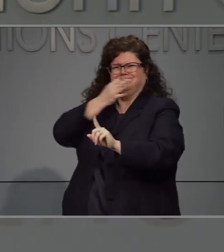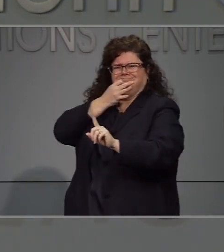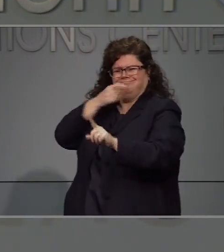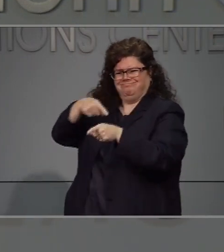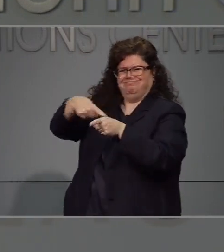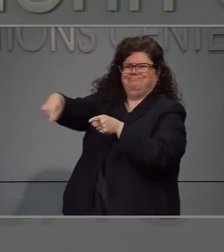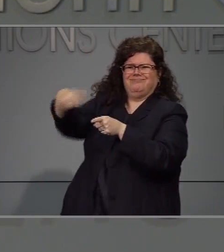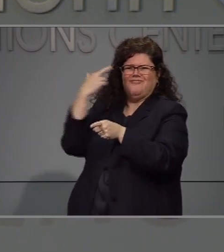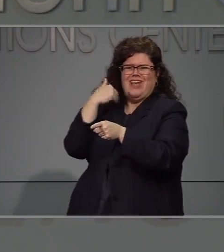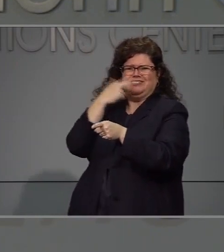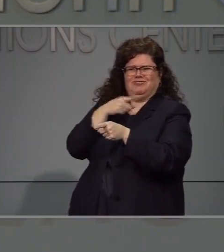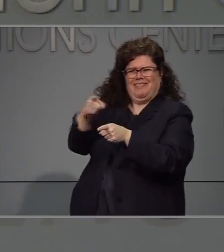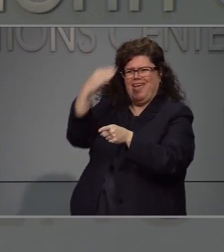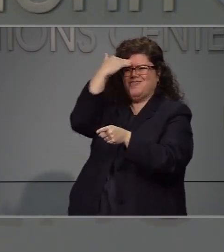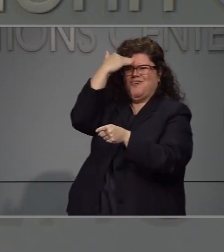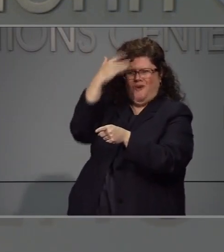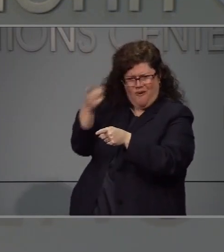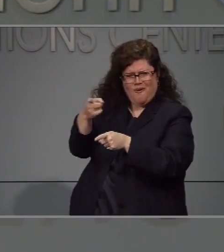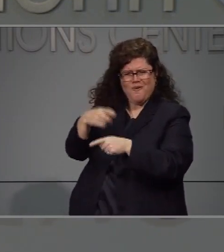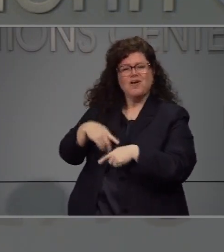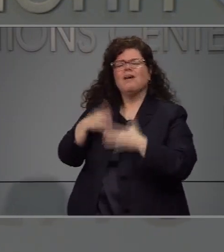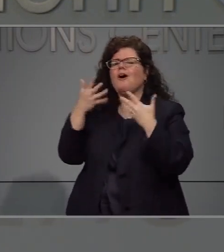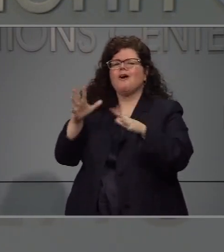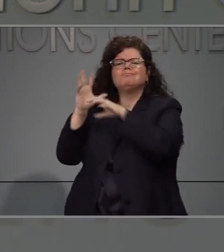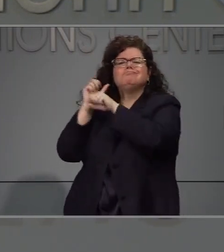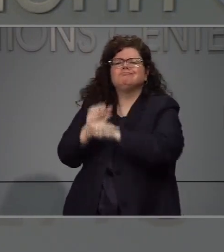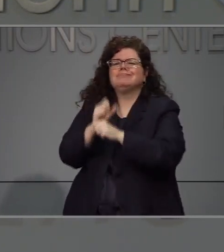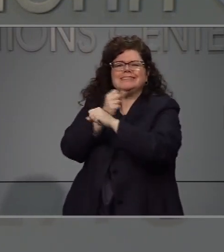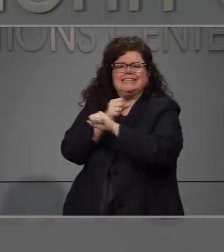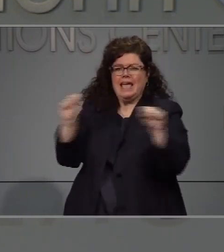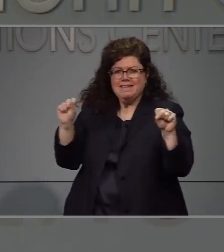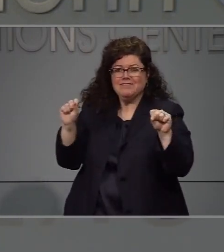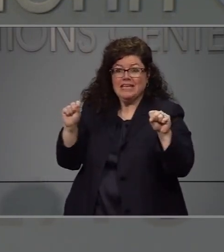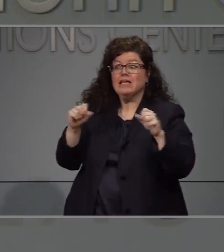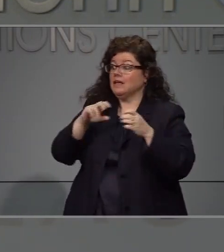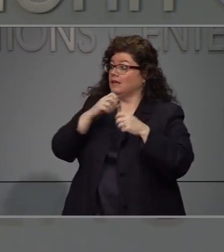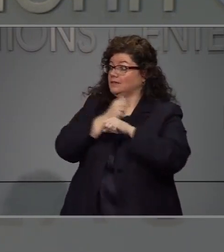RESTAURANTS IN HOW THEY OPERATE, AND I'LL TELL YOU THIS THERE IS A A A STRONG DESIRE BY